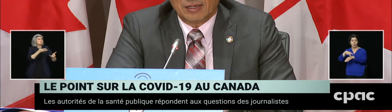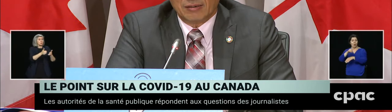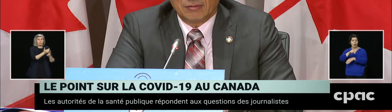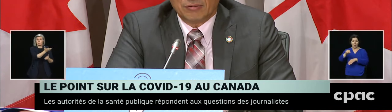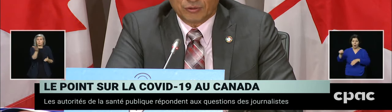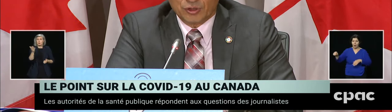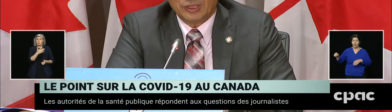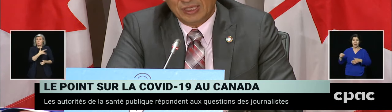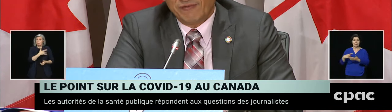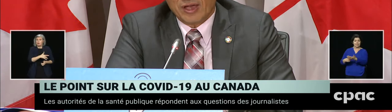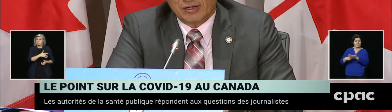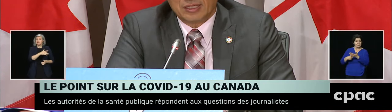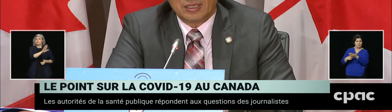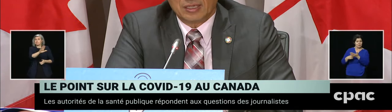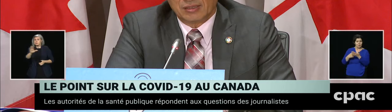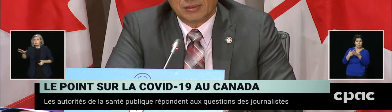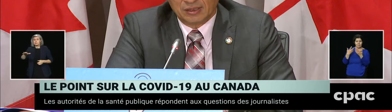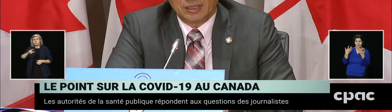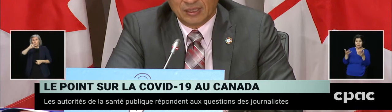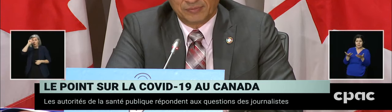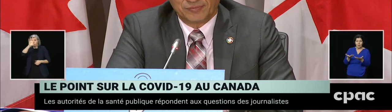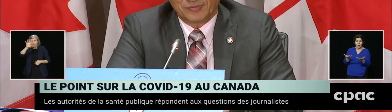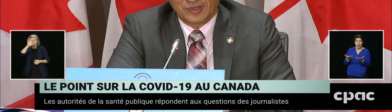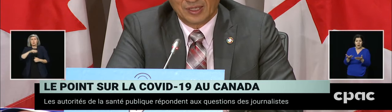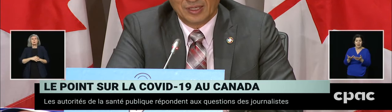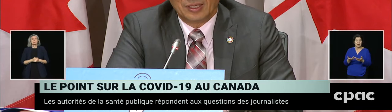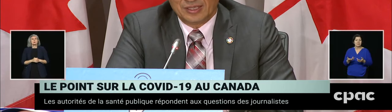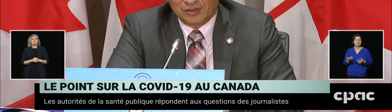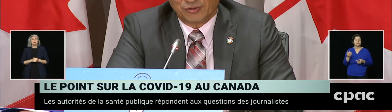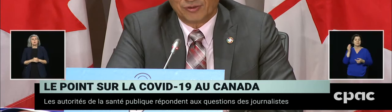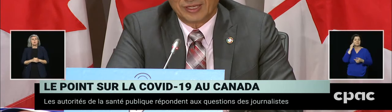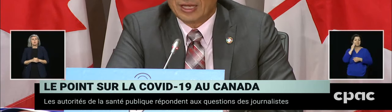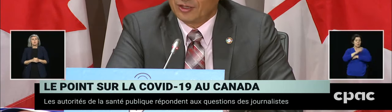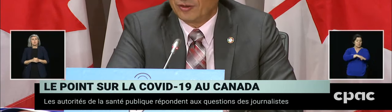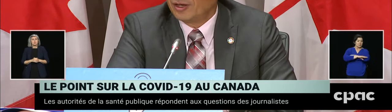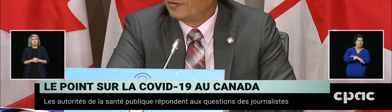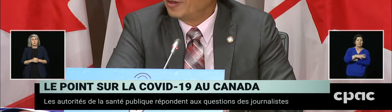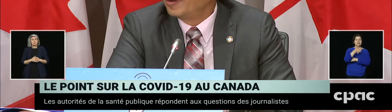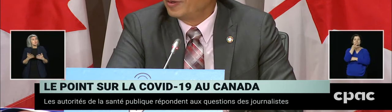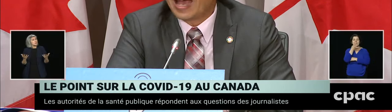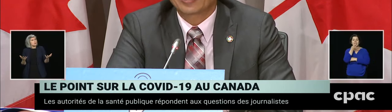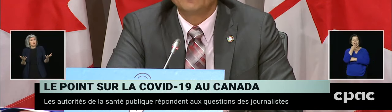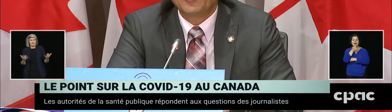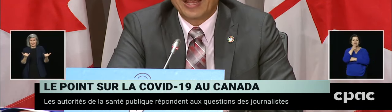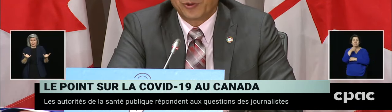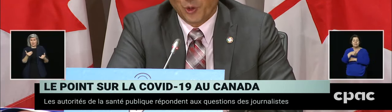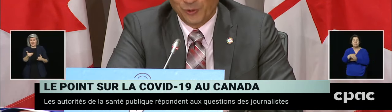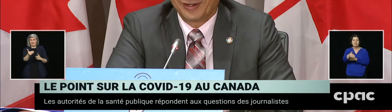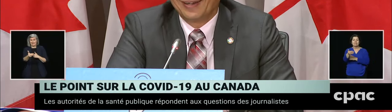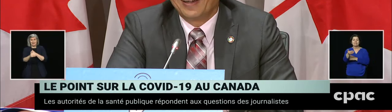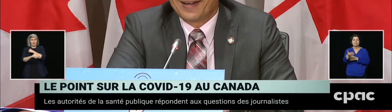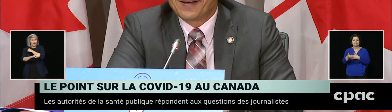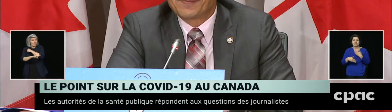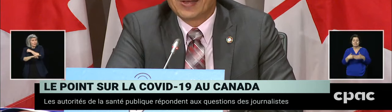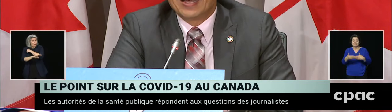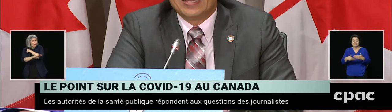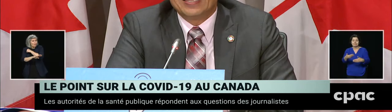COUNTERPARTS OF THE PROVINCES